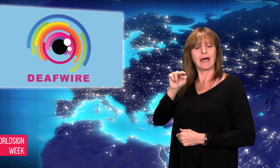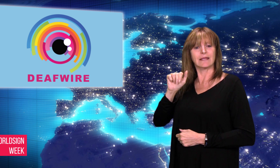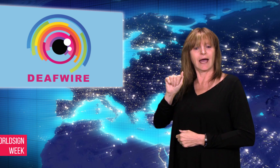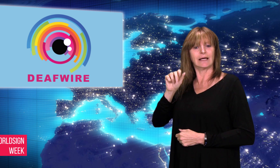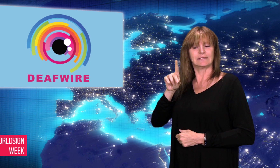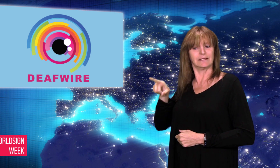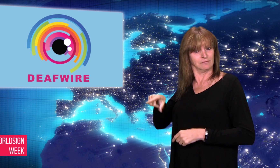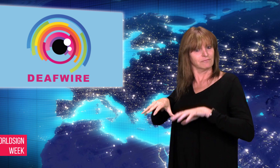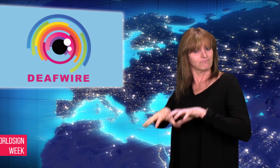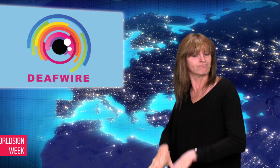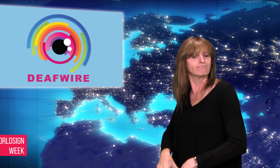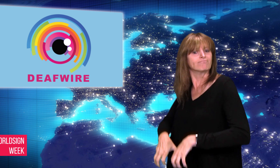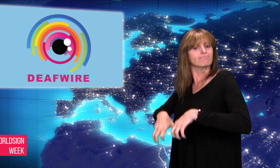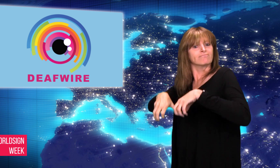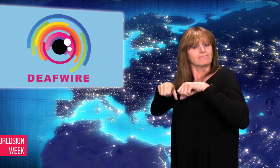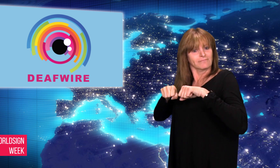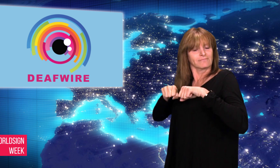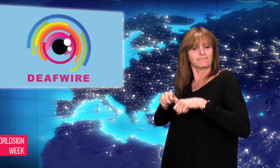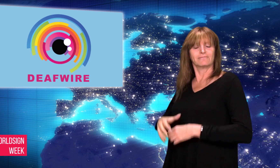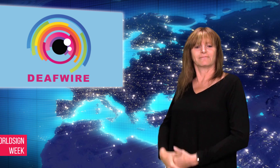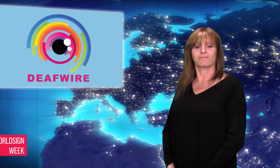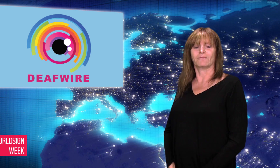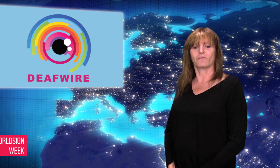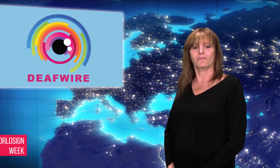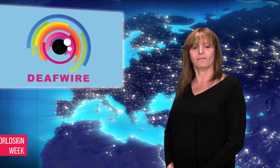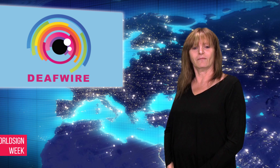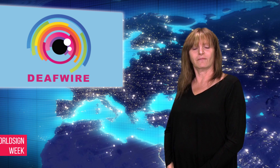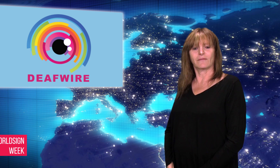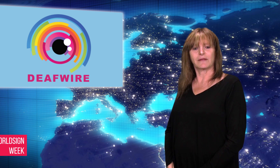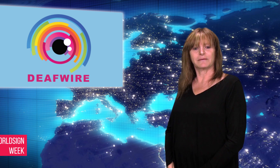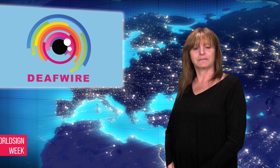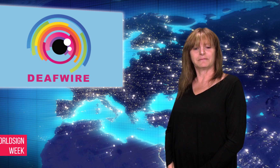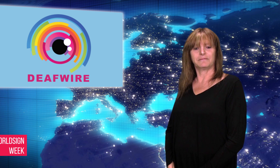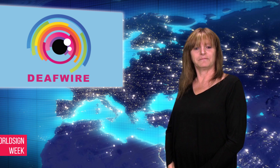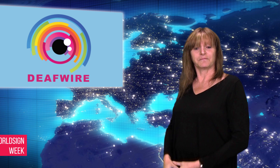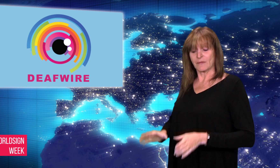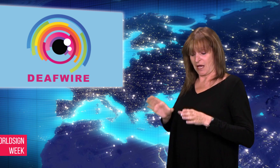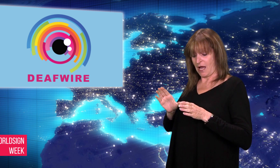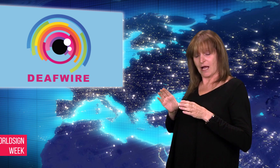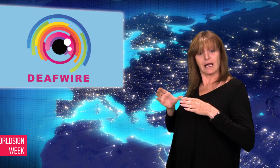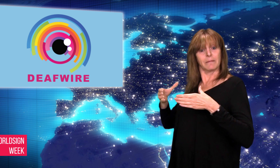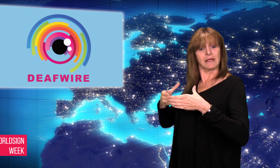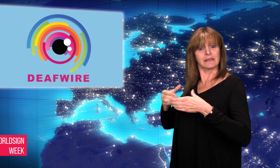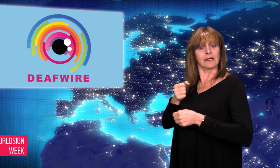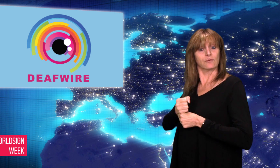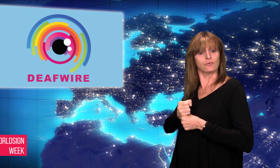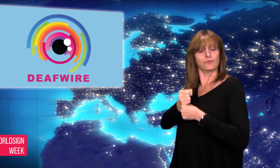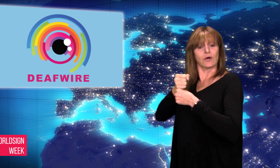World Congress to be held in France